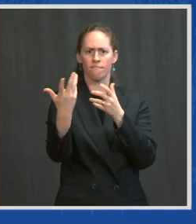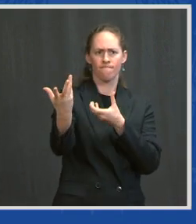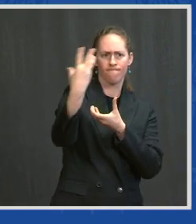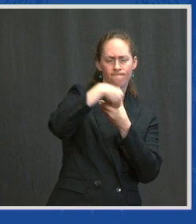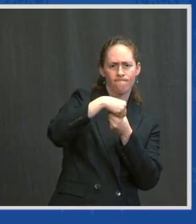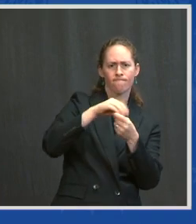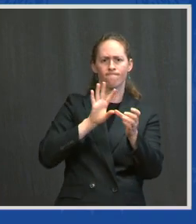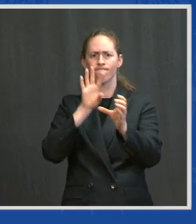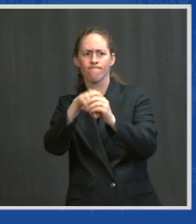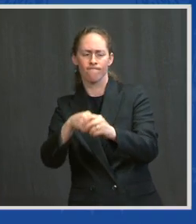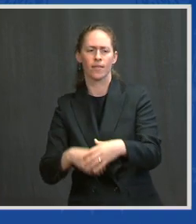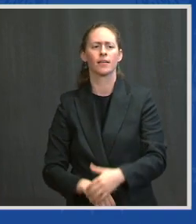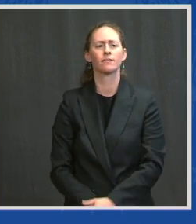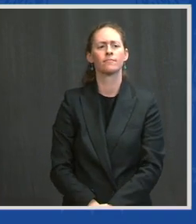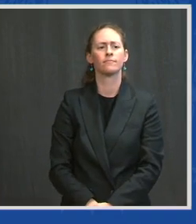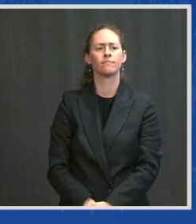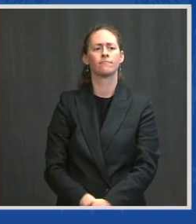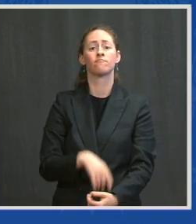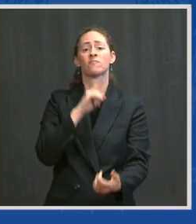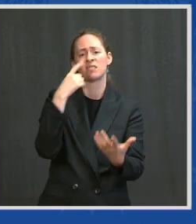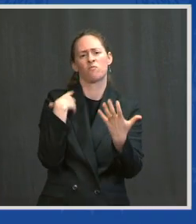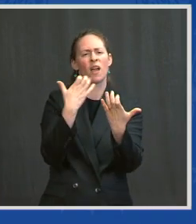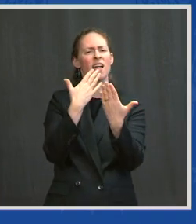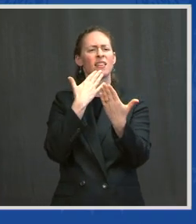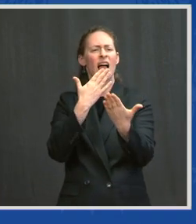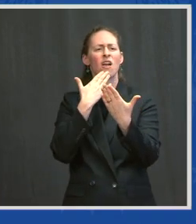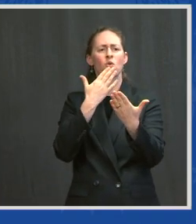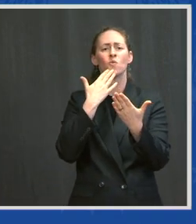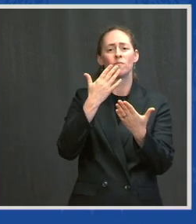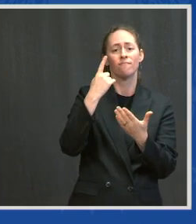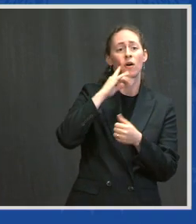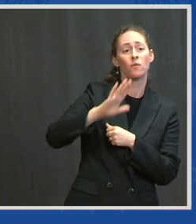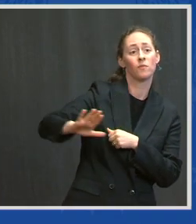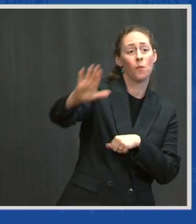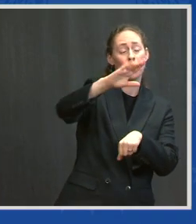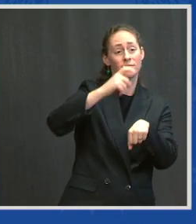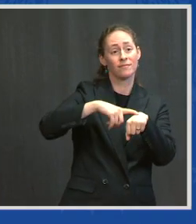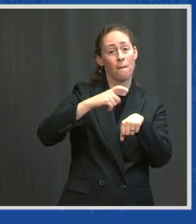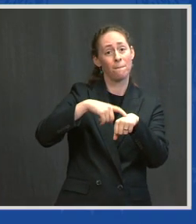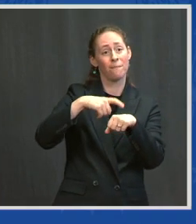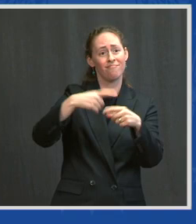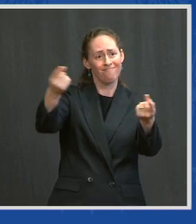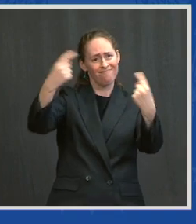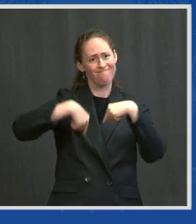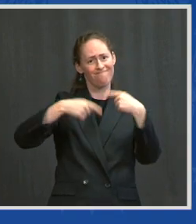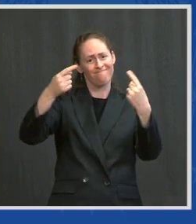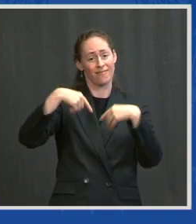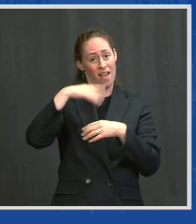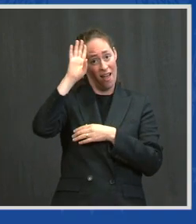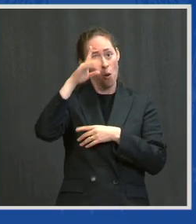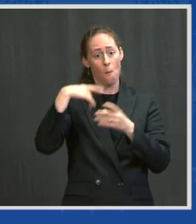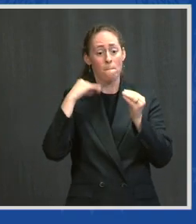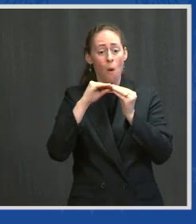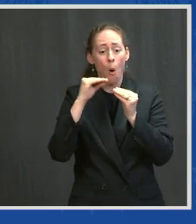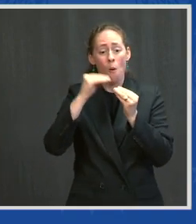And I warned you: I'm coming back at you again for more information. And we just met, as a I said,